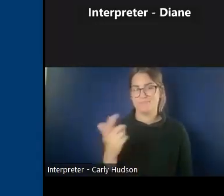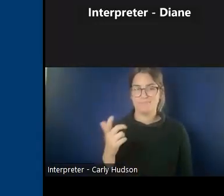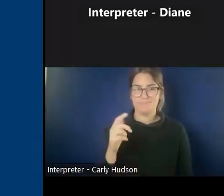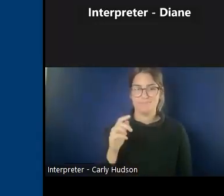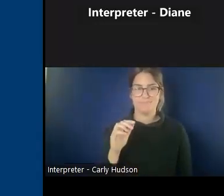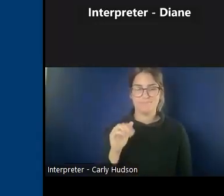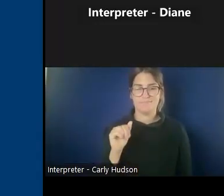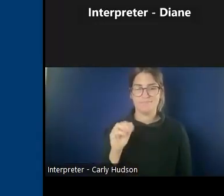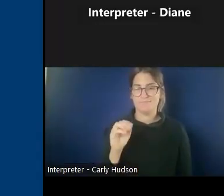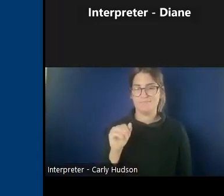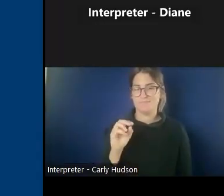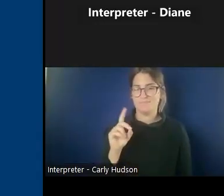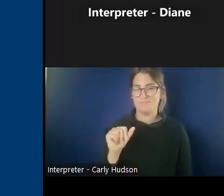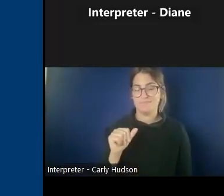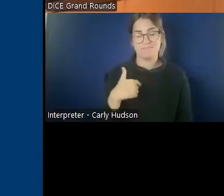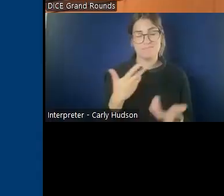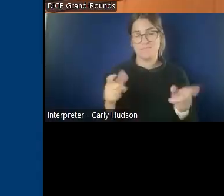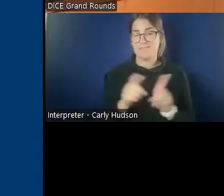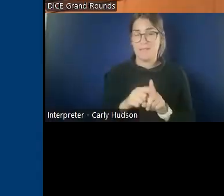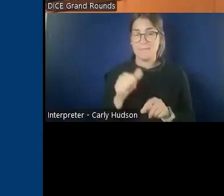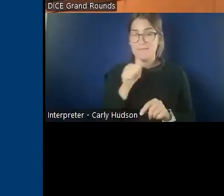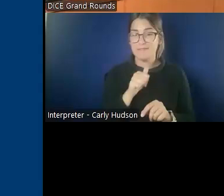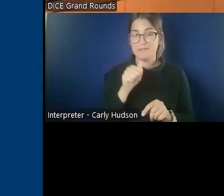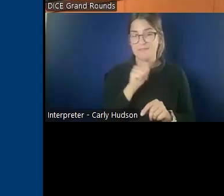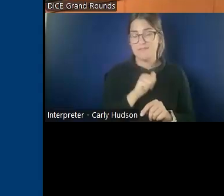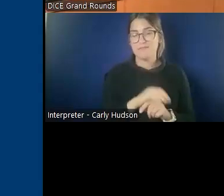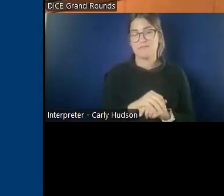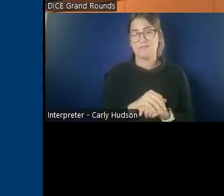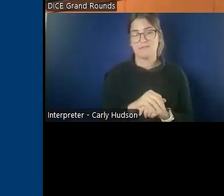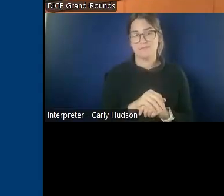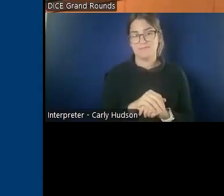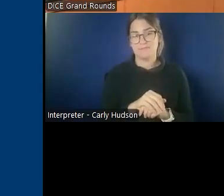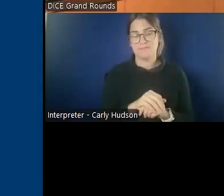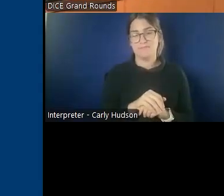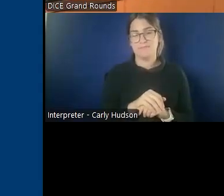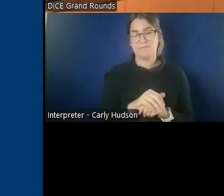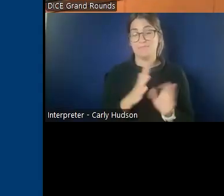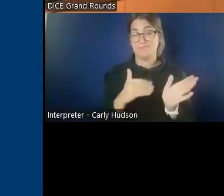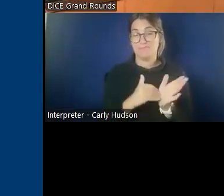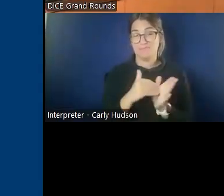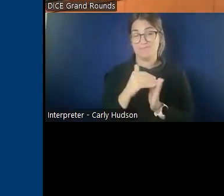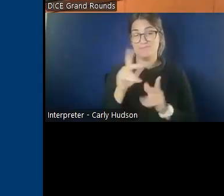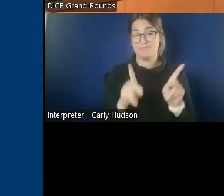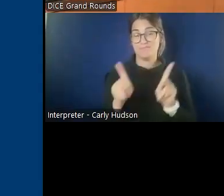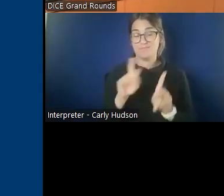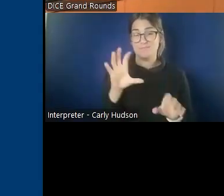say as well being patient um I think often those that are involved in Infinity groups